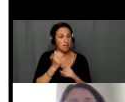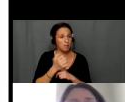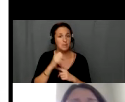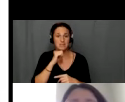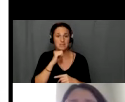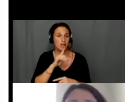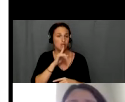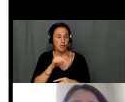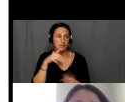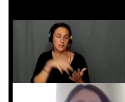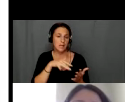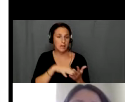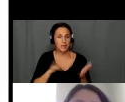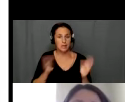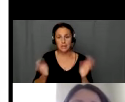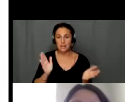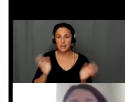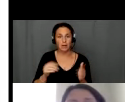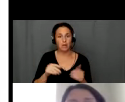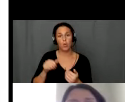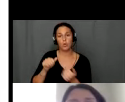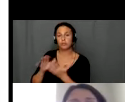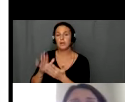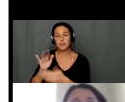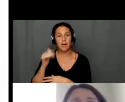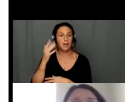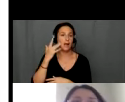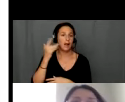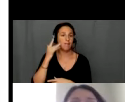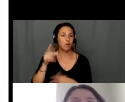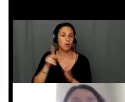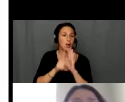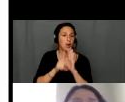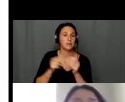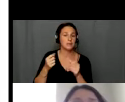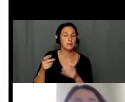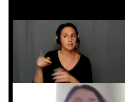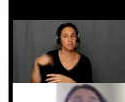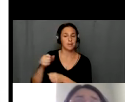studied or addressed by California policy makers and we found during our